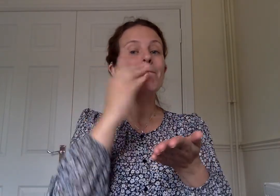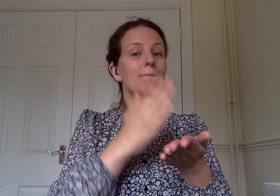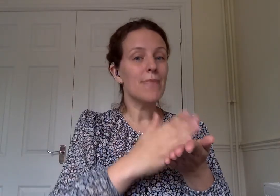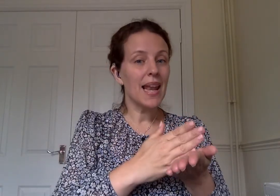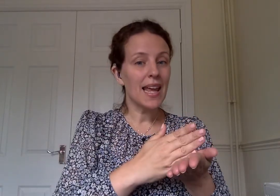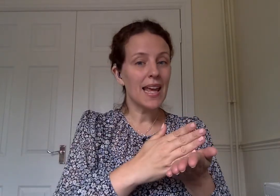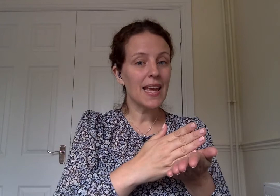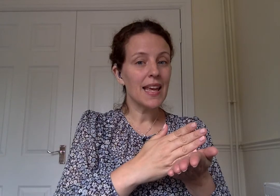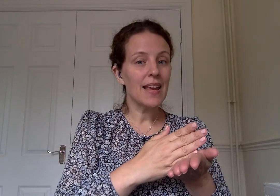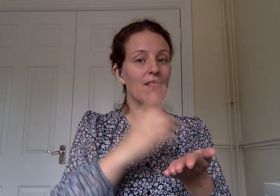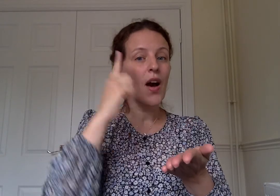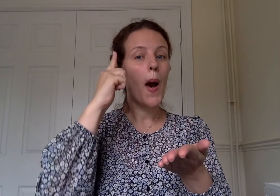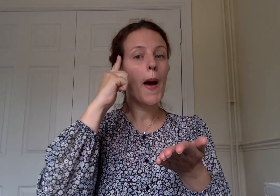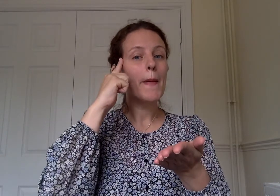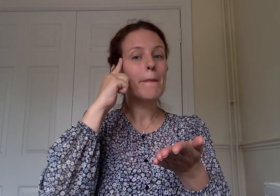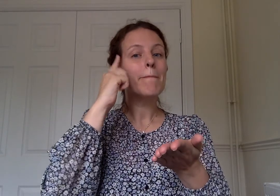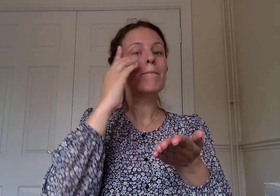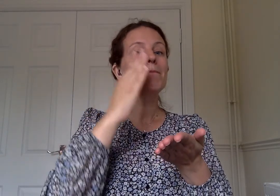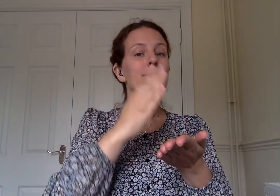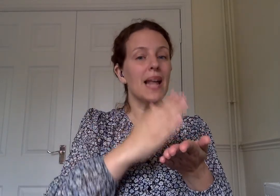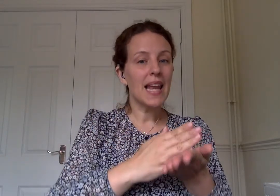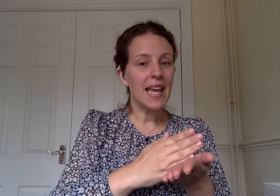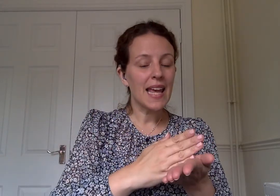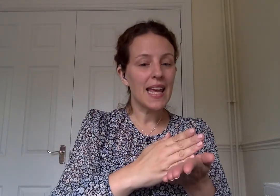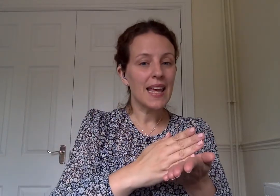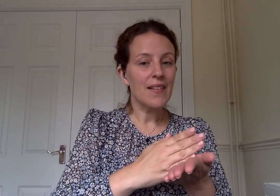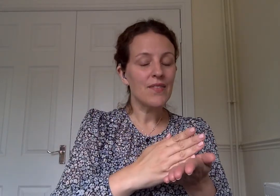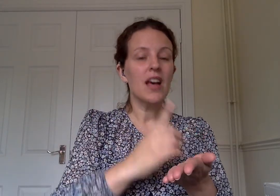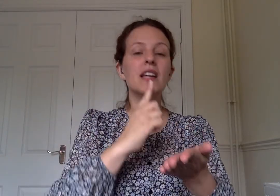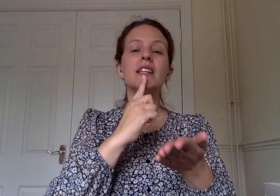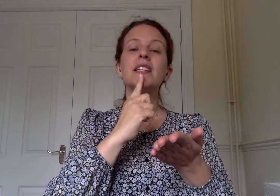Believe